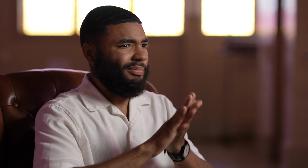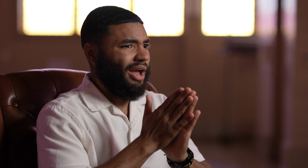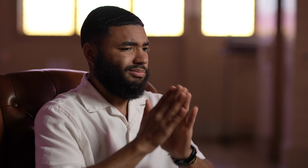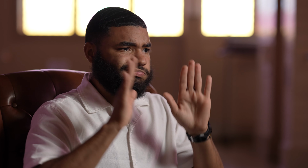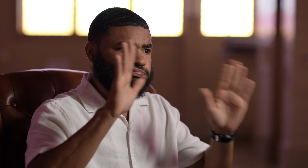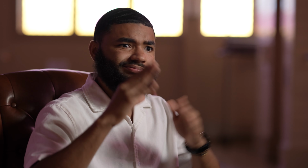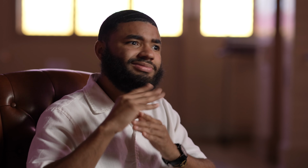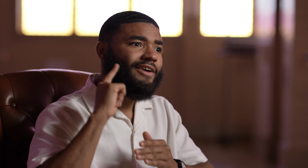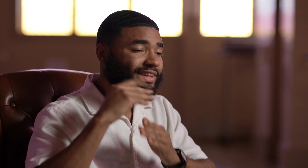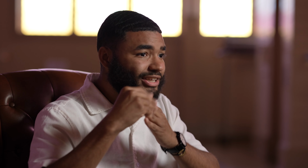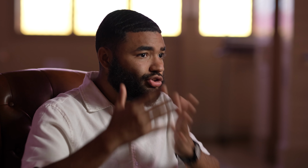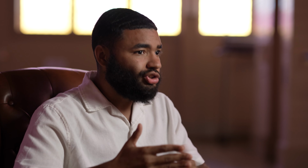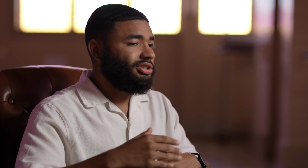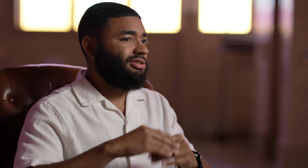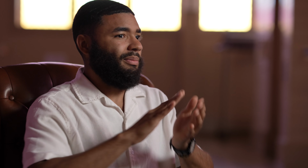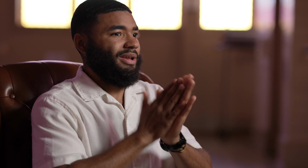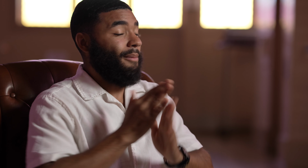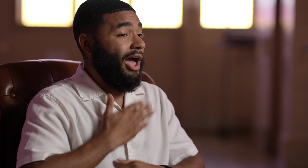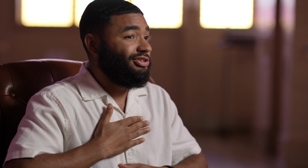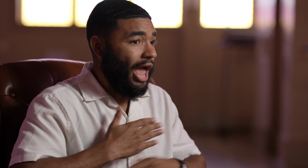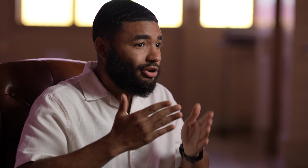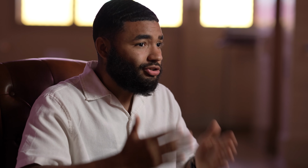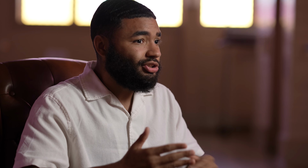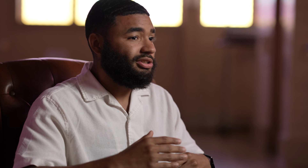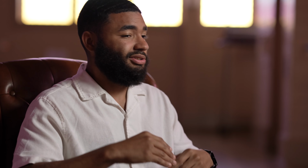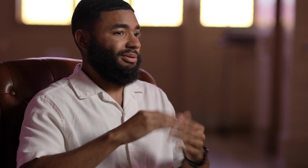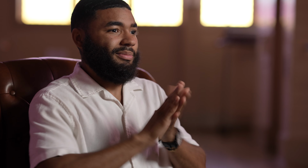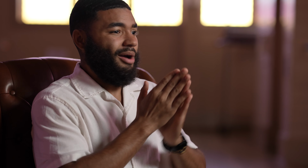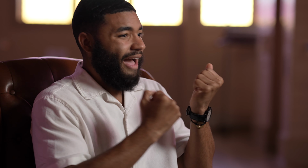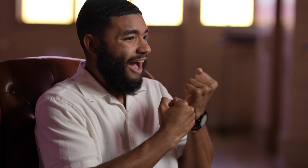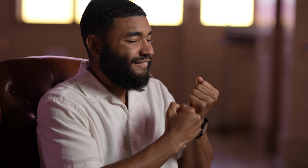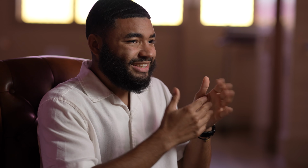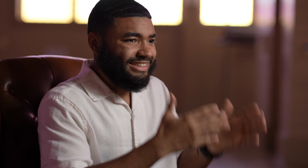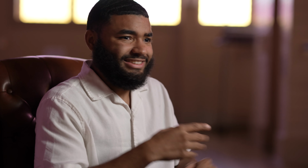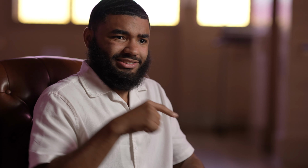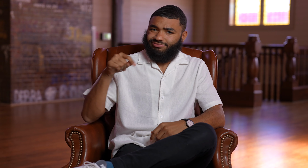have become incredible Deaf leaders, entertainers, and advocates.